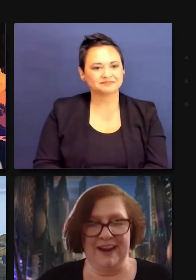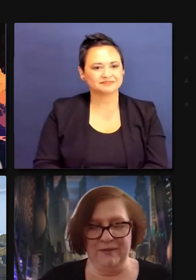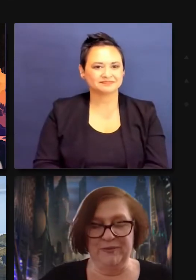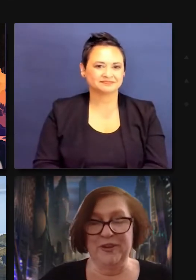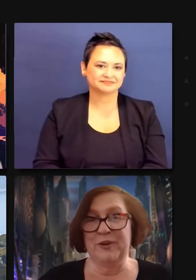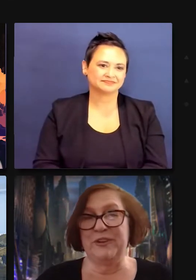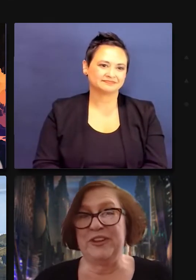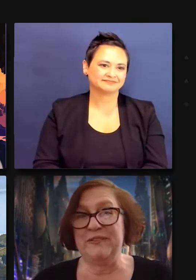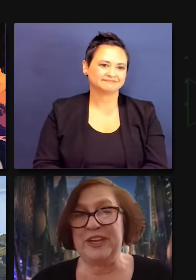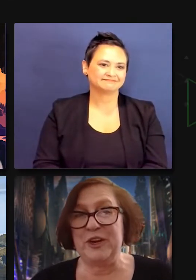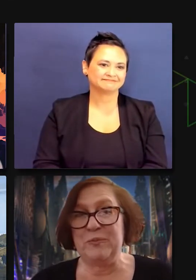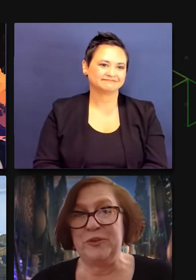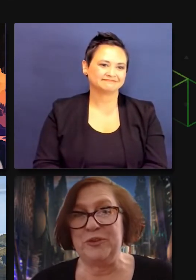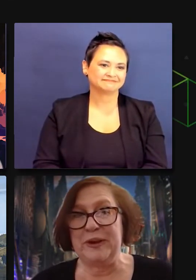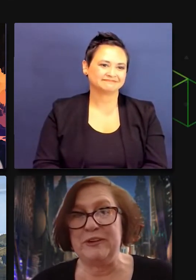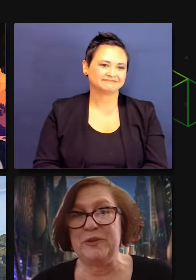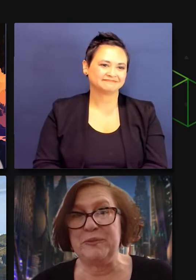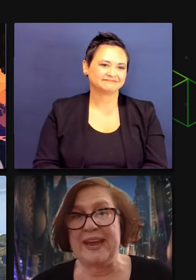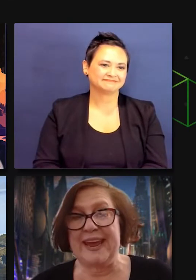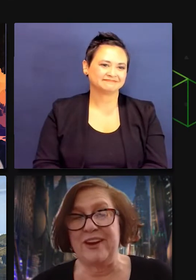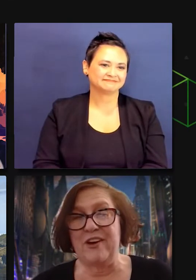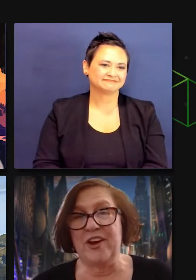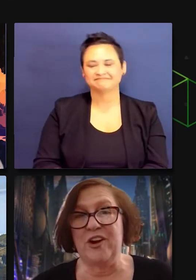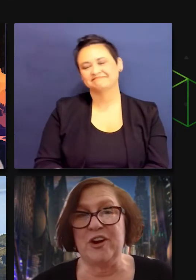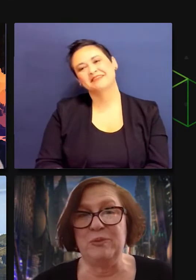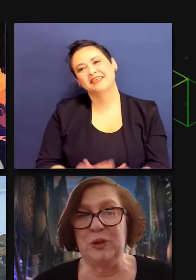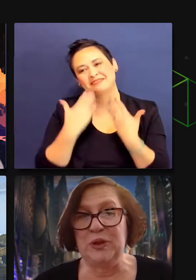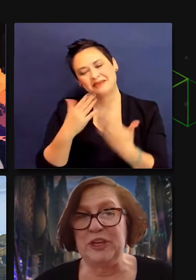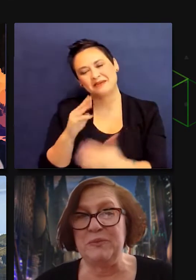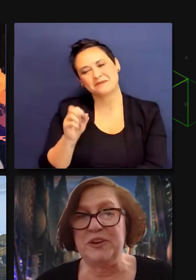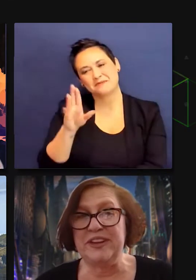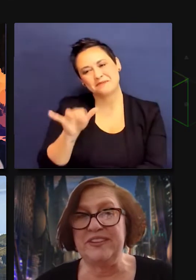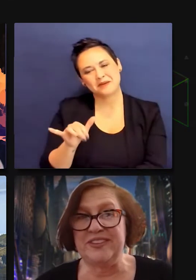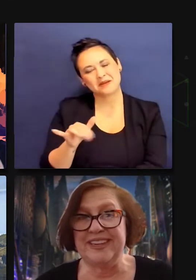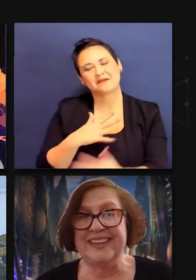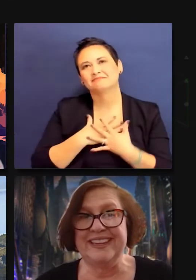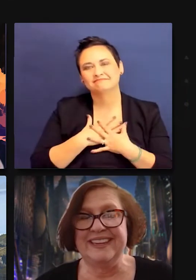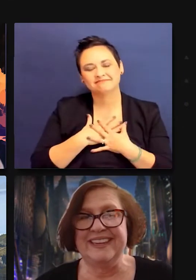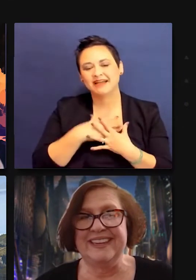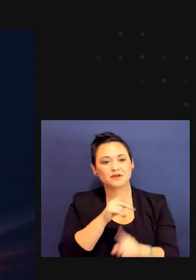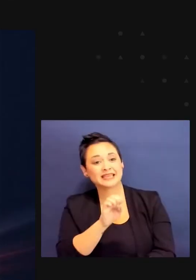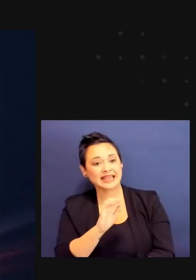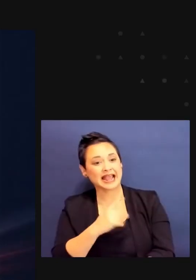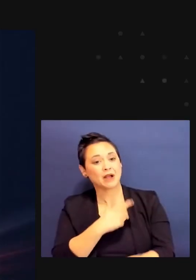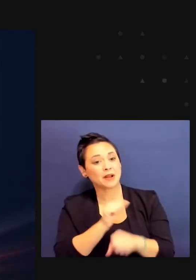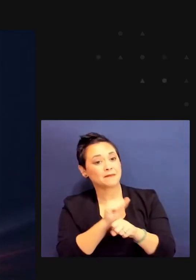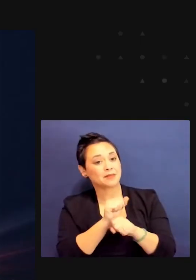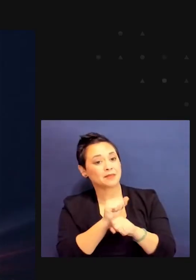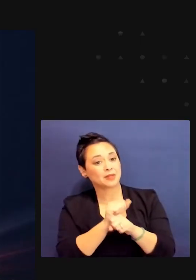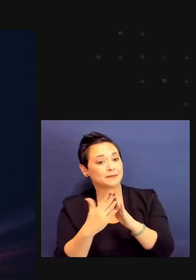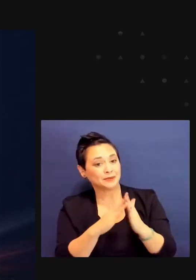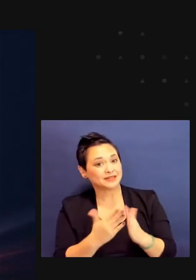I would very much love to hear perspective from Kate on our employee communities. It's really important to foster